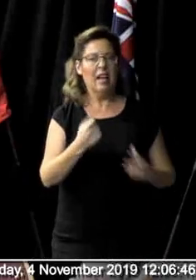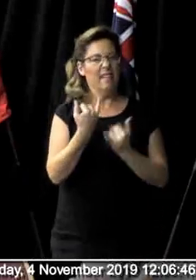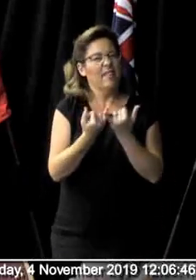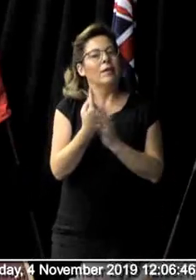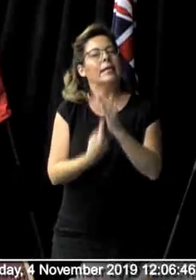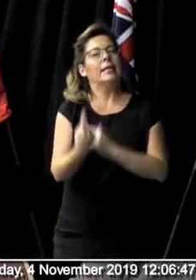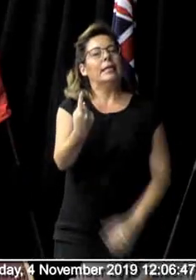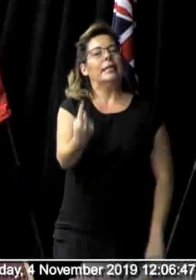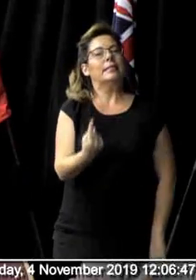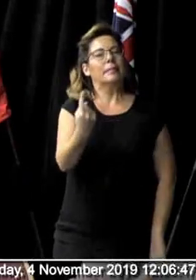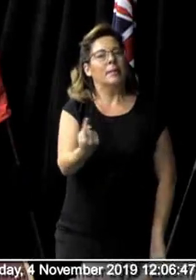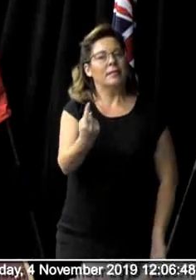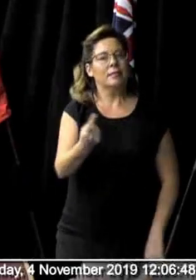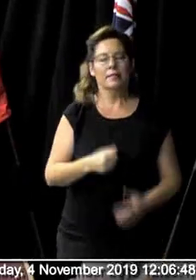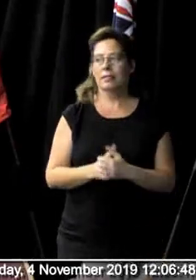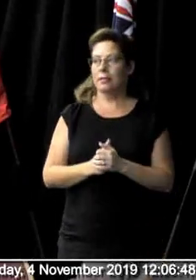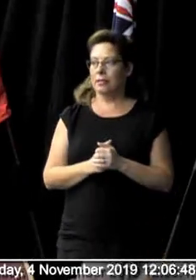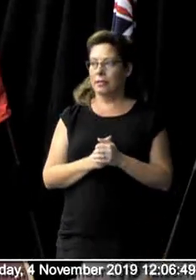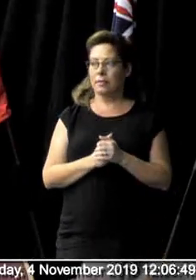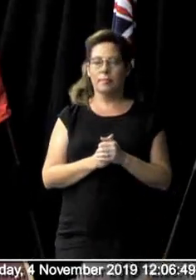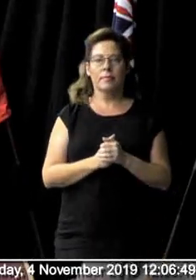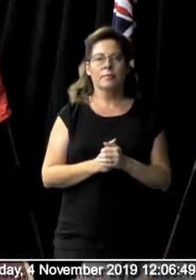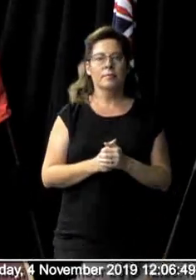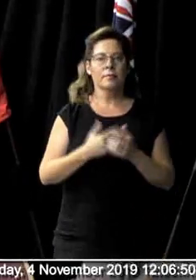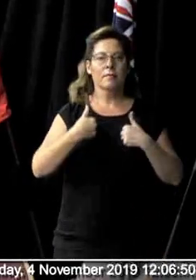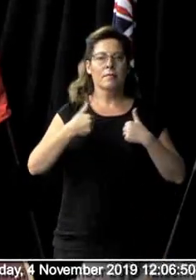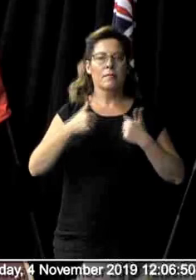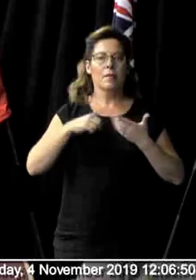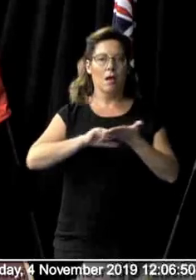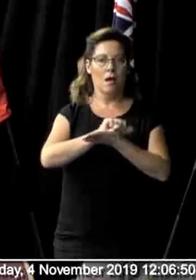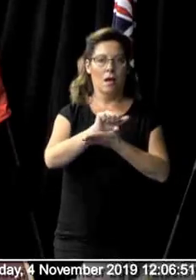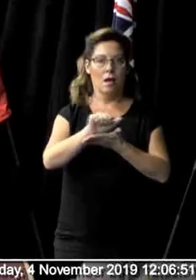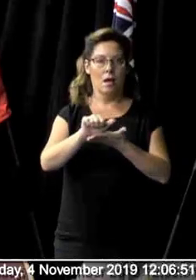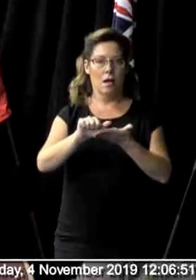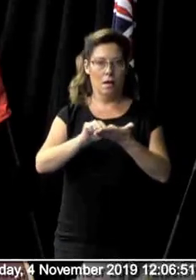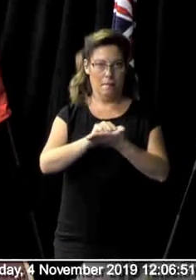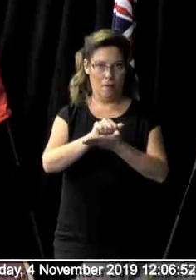I slipped by using the child’s name. May I – no, my fault.